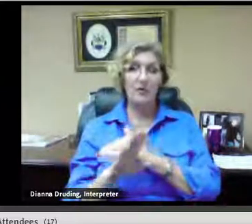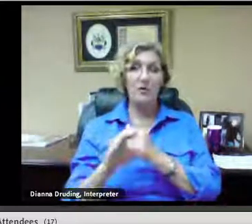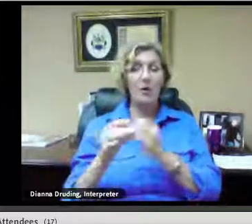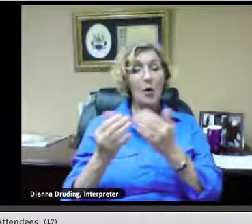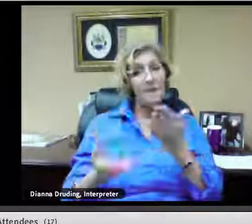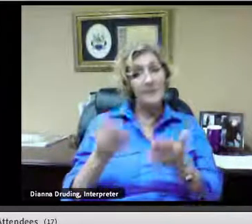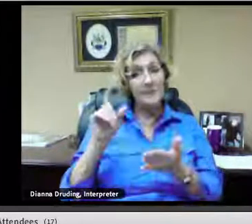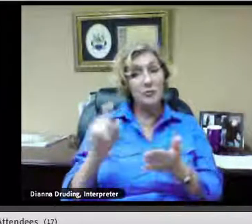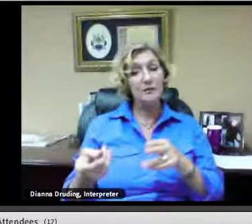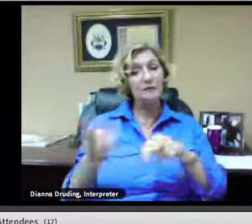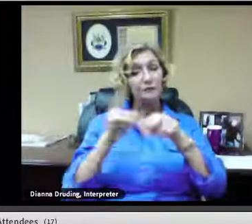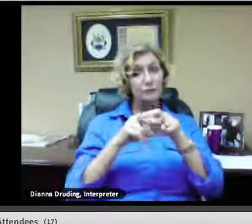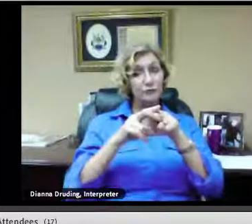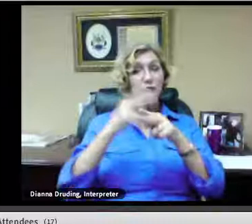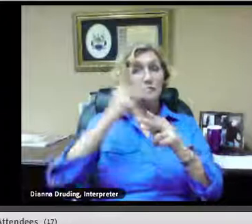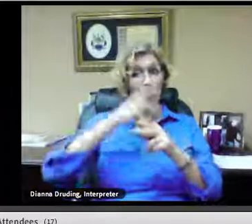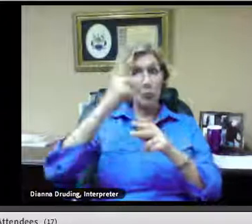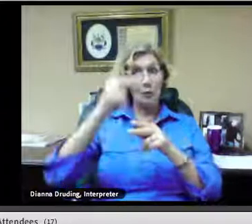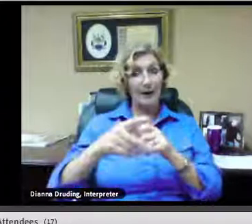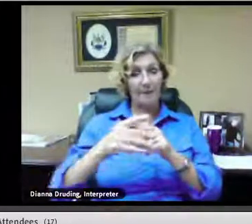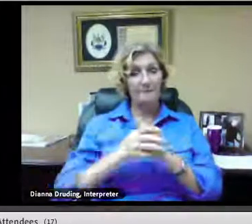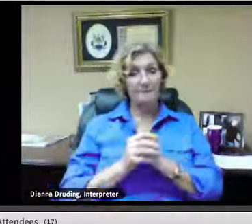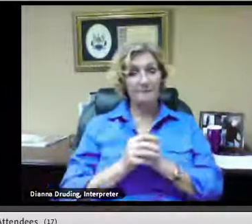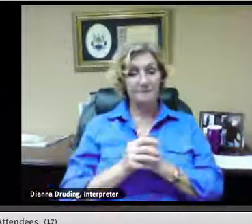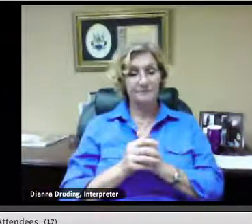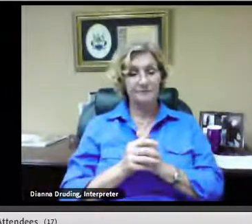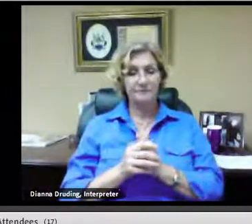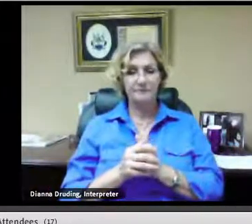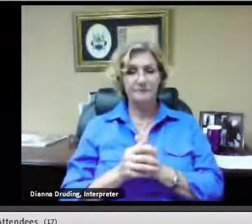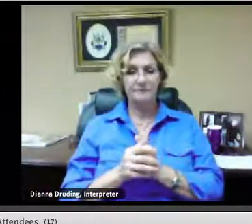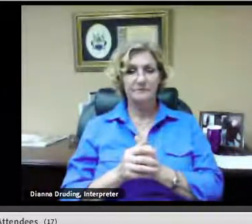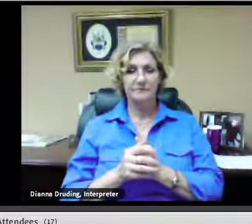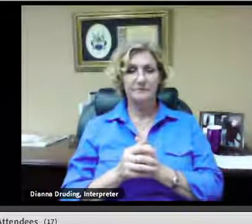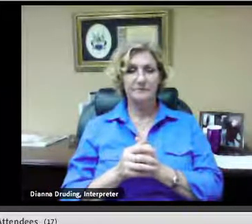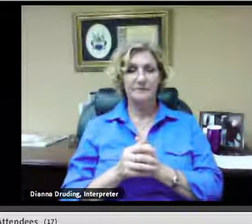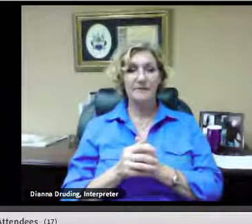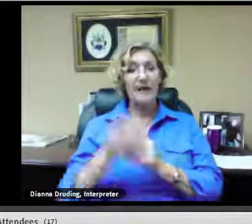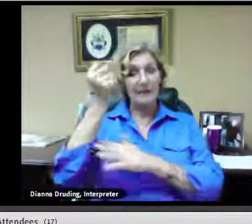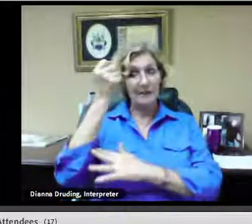Understanding the language, again, here's some tip sheets that are on there that you can get just